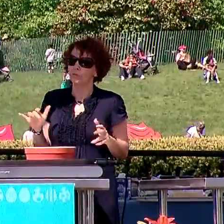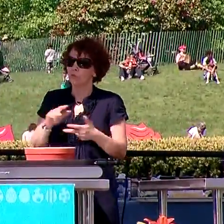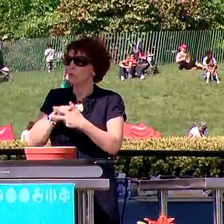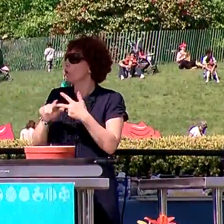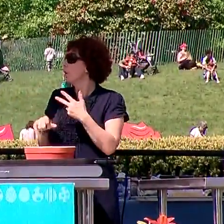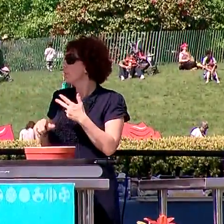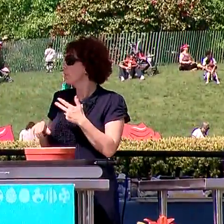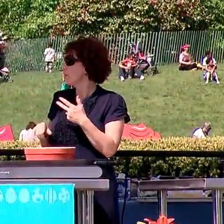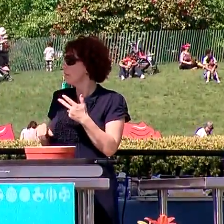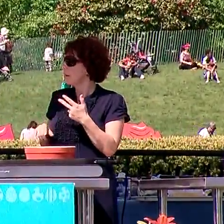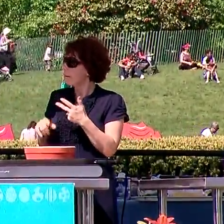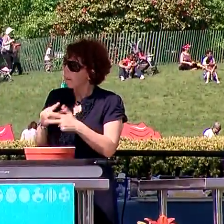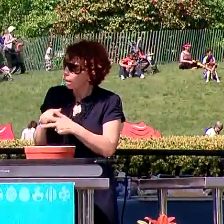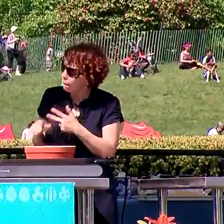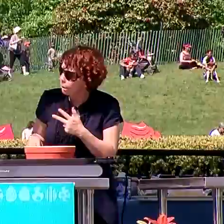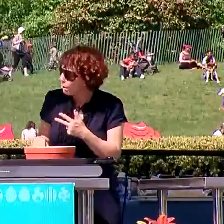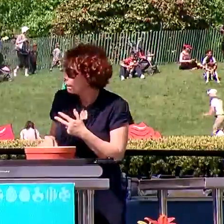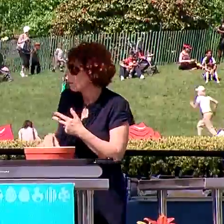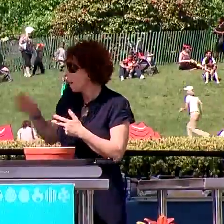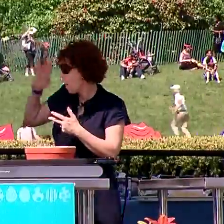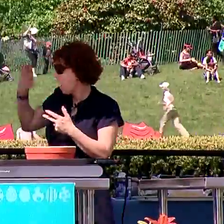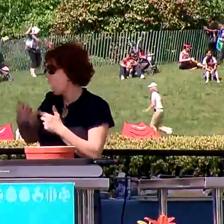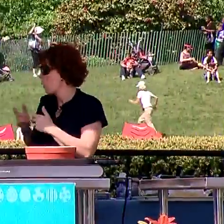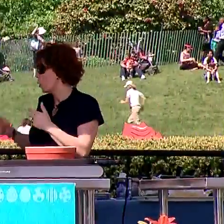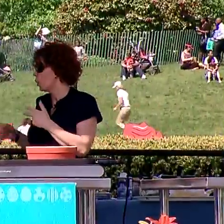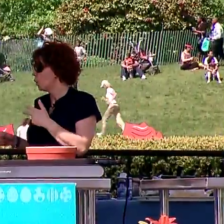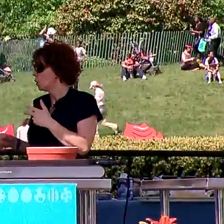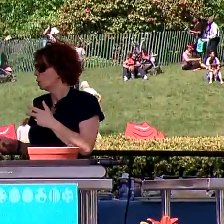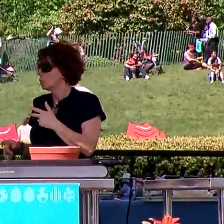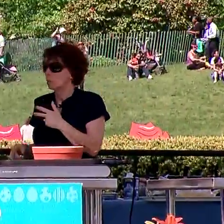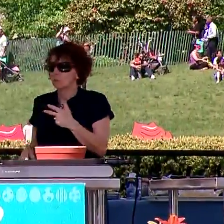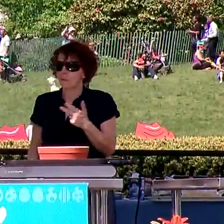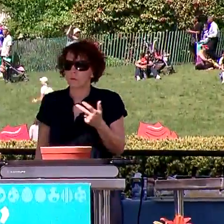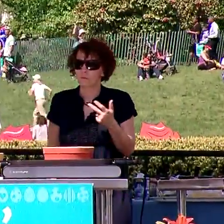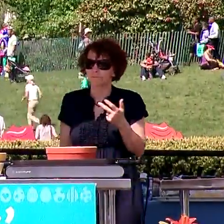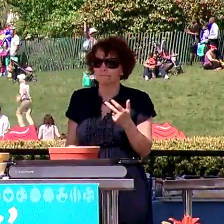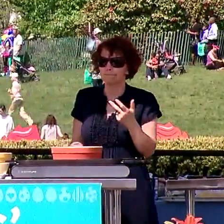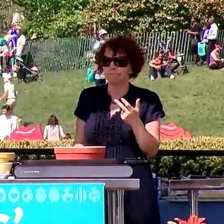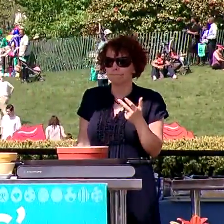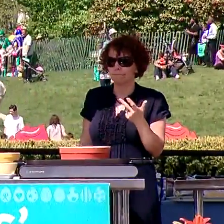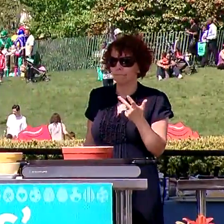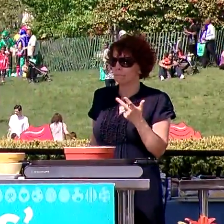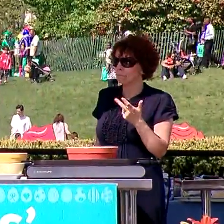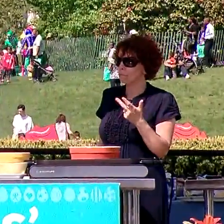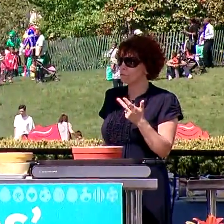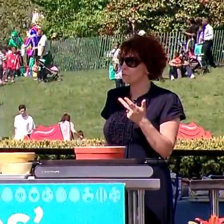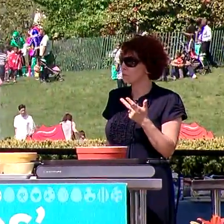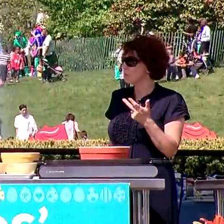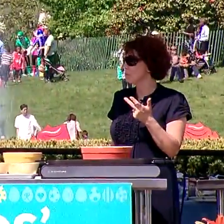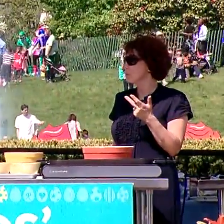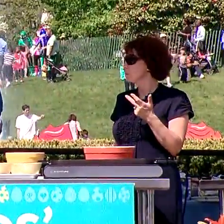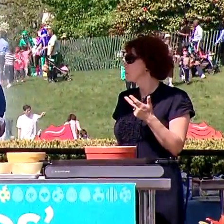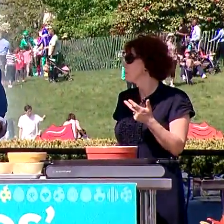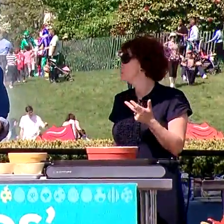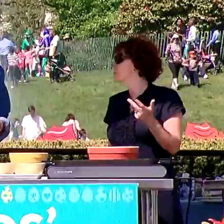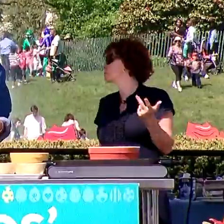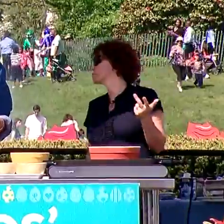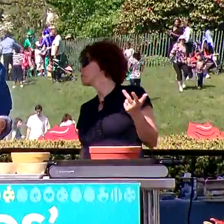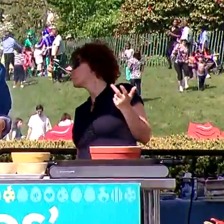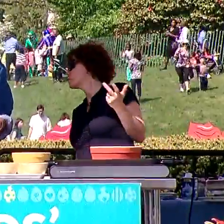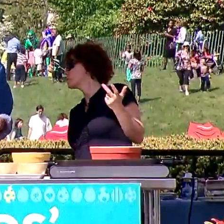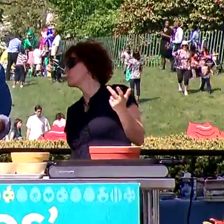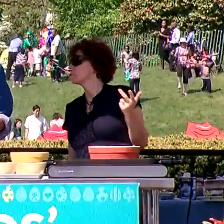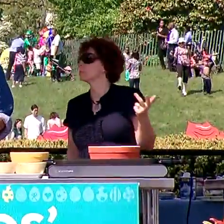Hi!